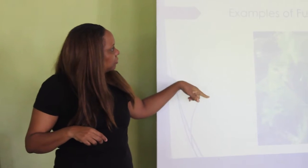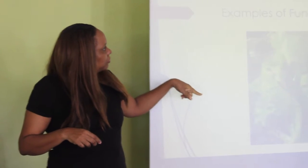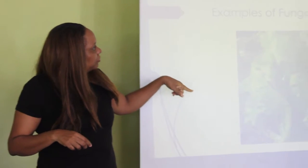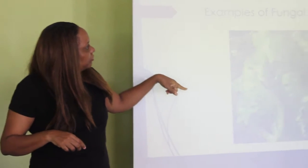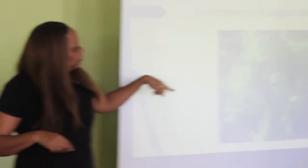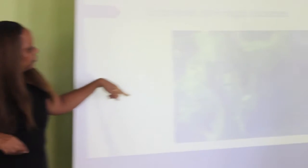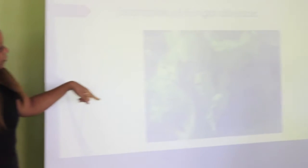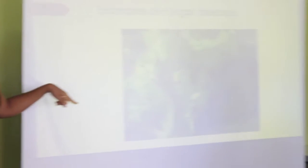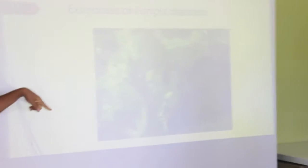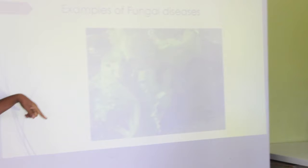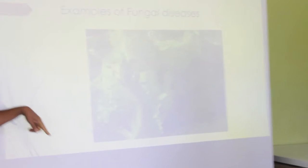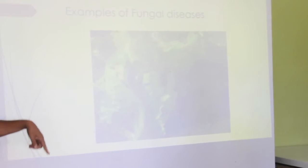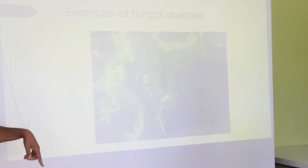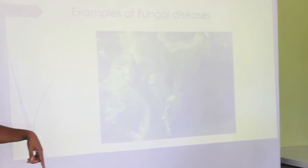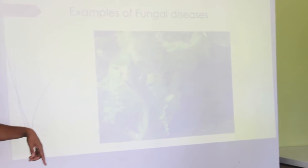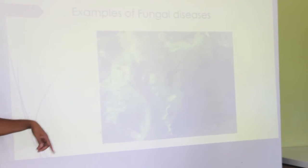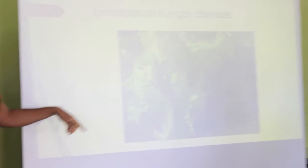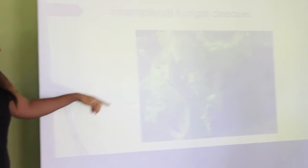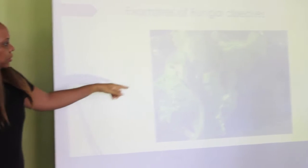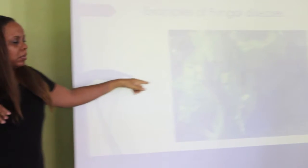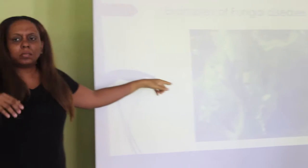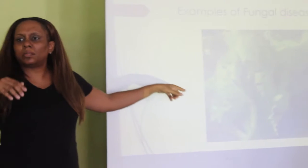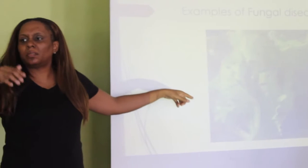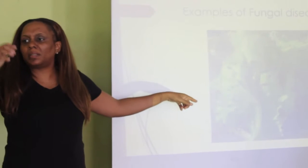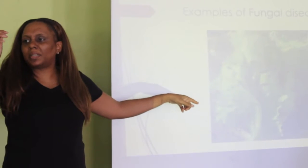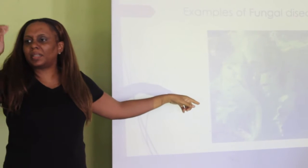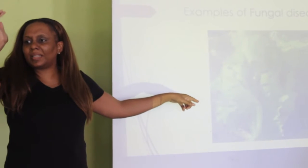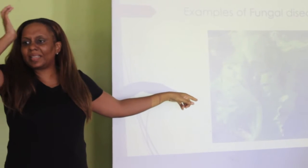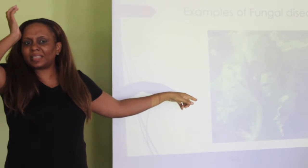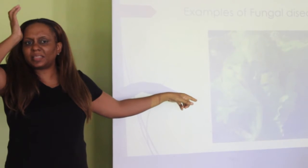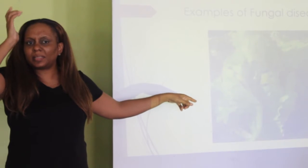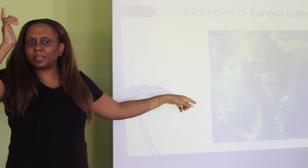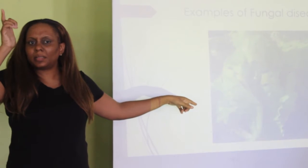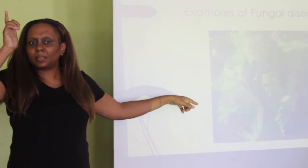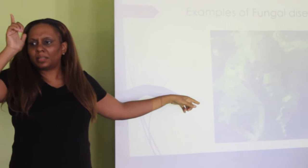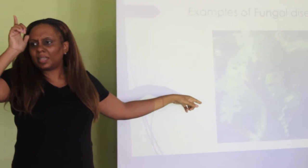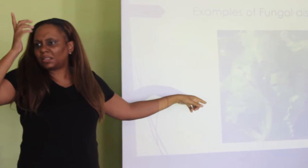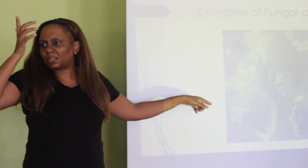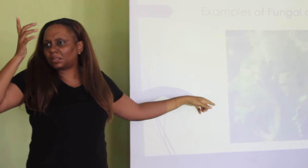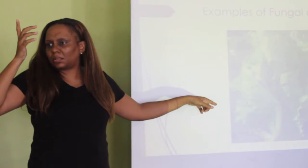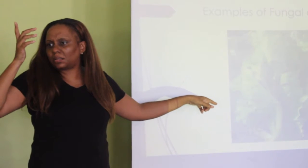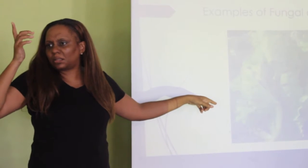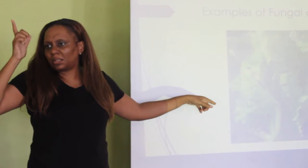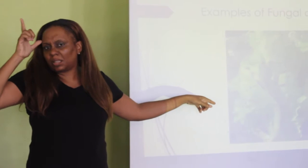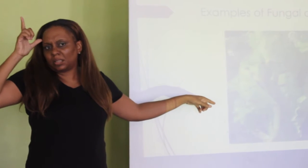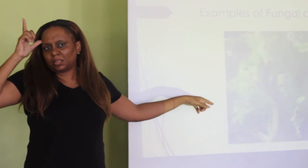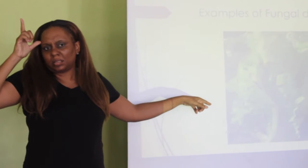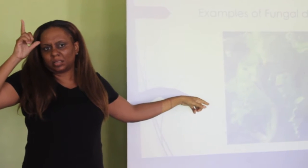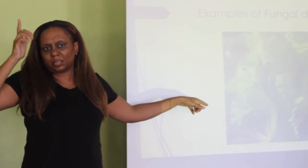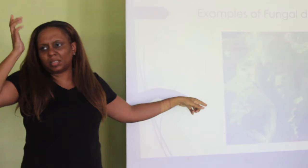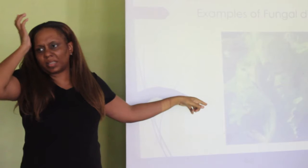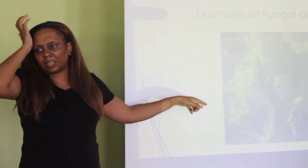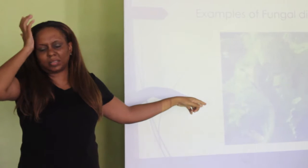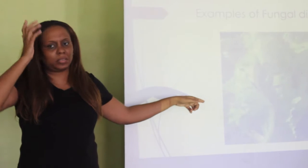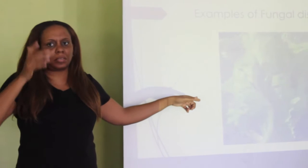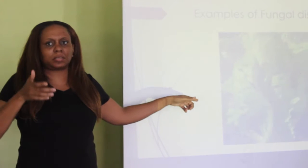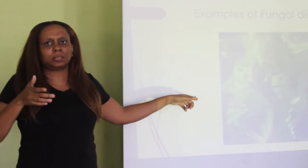anybody have noticed this before on the lettuce there's no spots on here like this you know it's not supposed to look like that so when you go into the side of the store